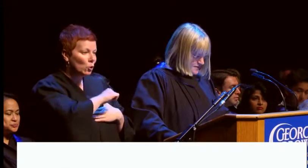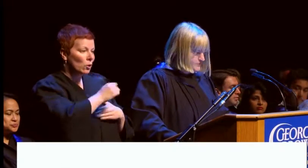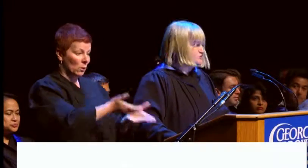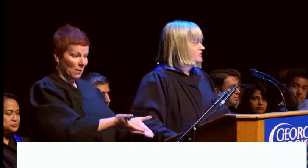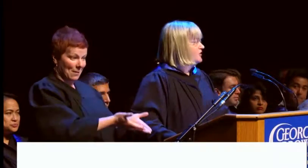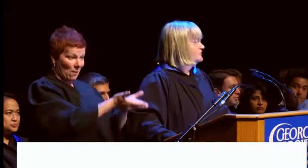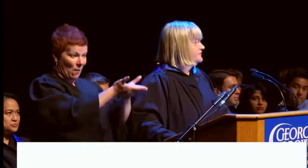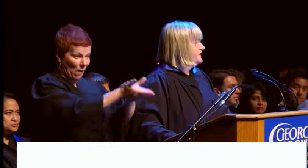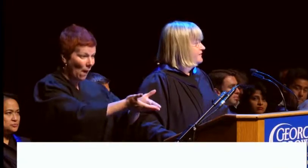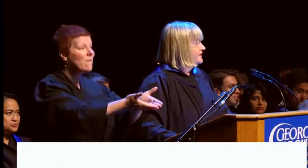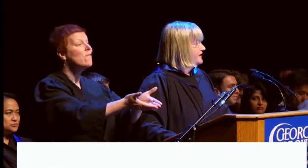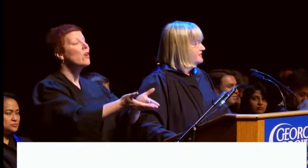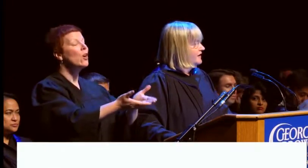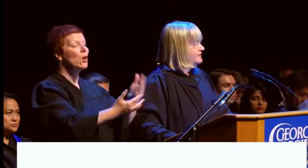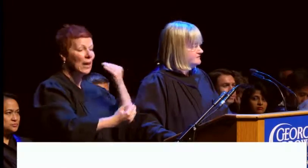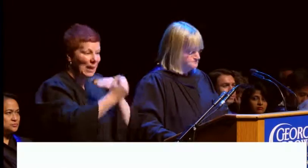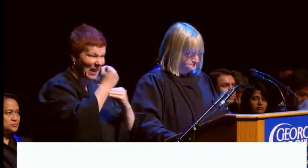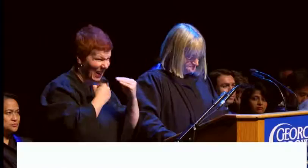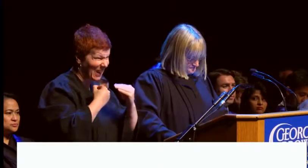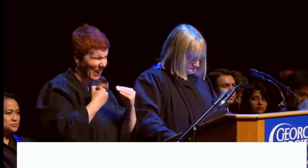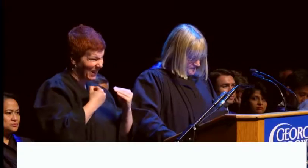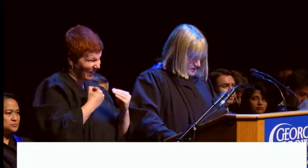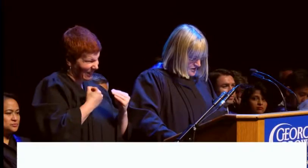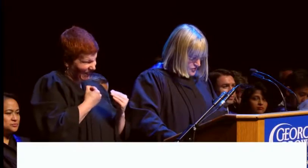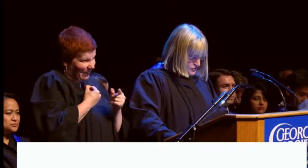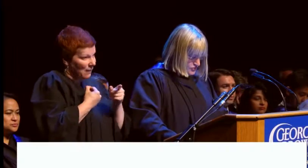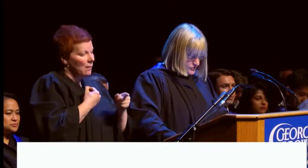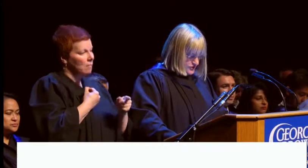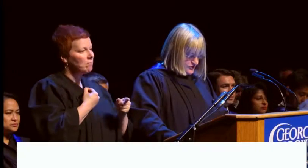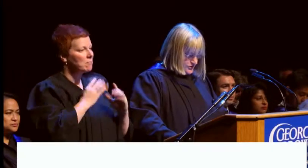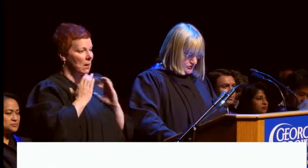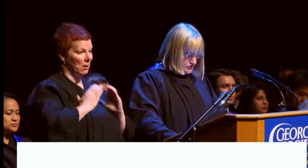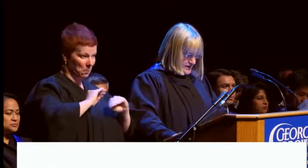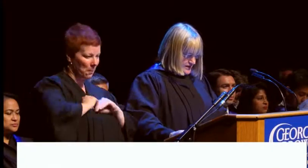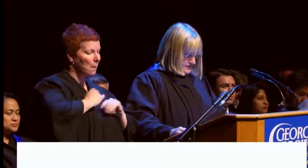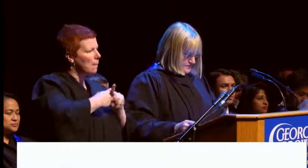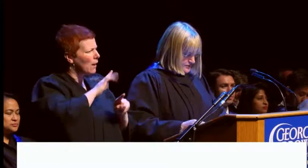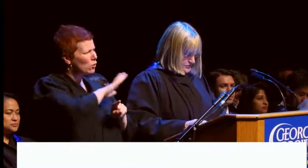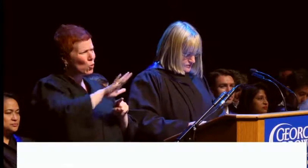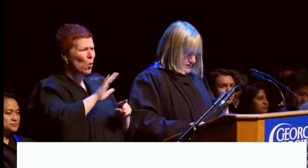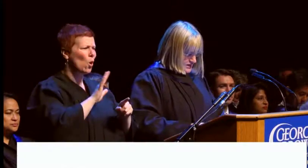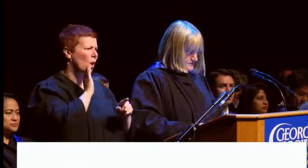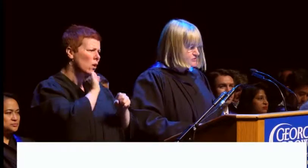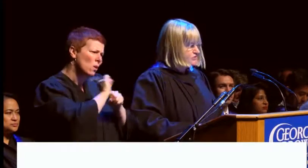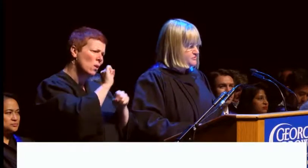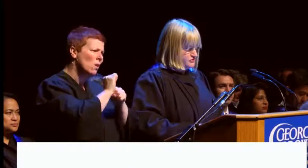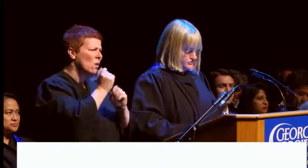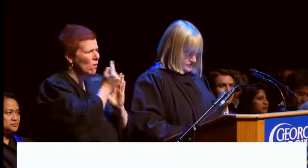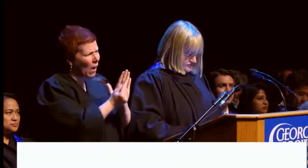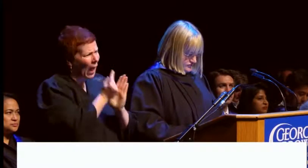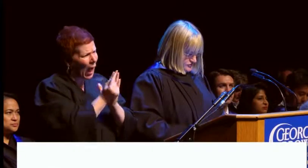AND DO IT ALL OVER AGAIN THE NEXT DAY. WHO KNOWS WHERE IN THE WORLD YOU MAY END UP AND WHOSE PATHS MAY CROSS WITH YOURS IN THE FUTURE?